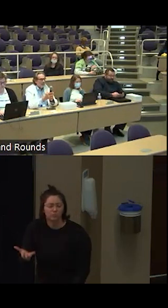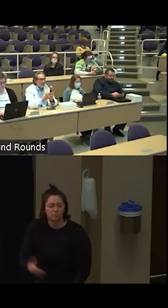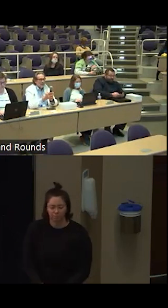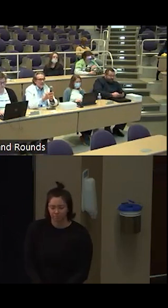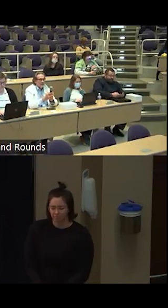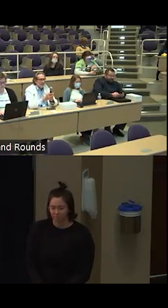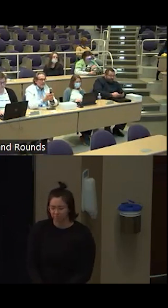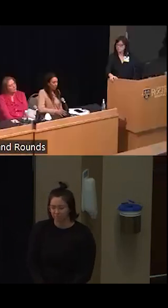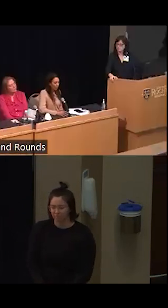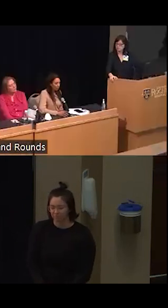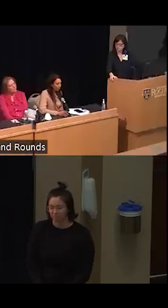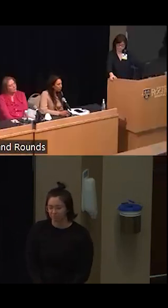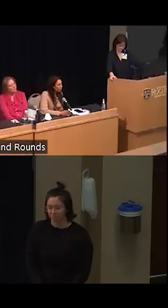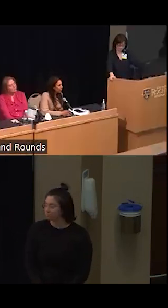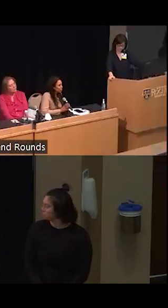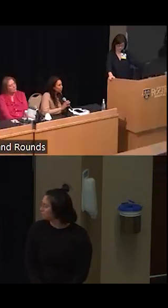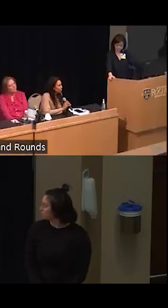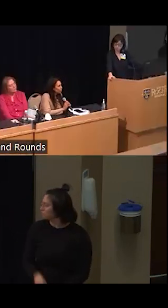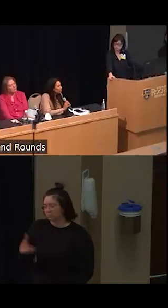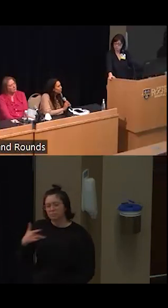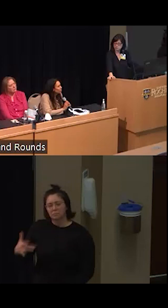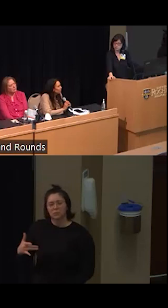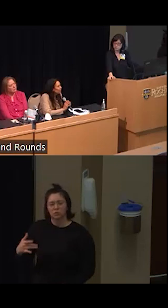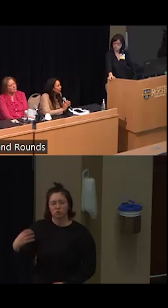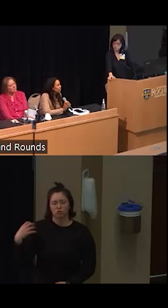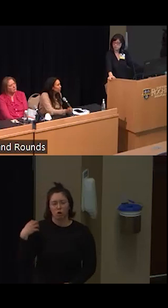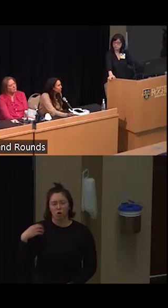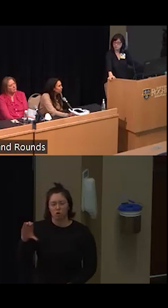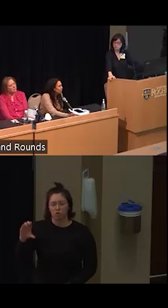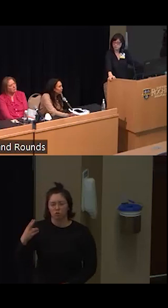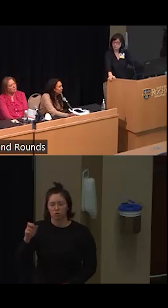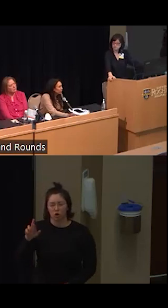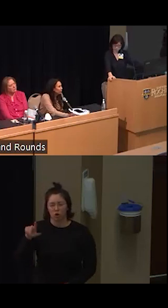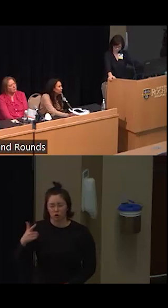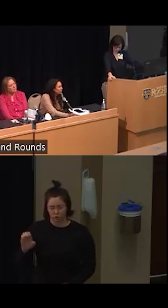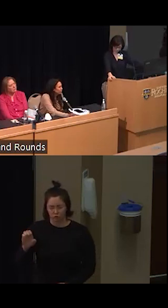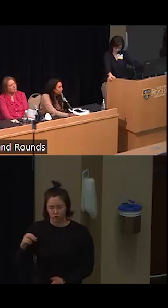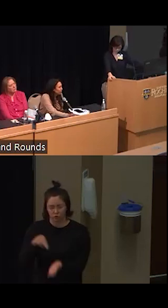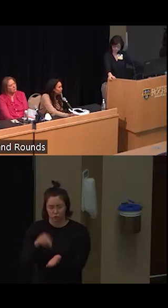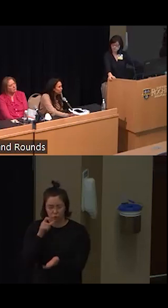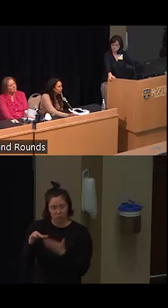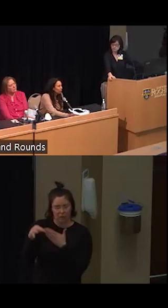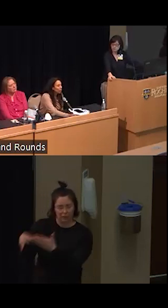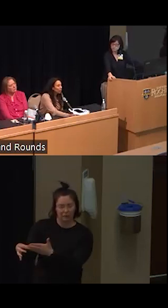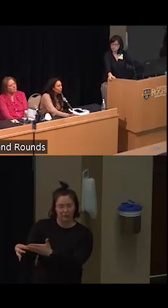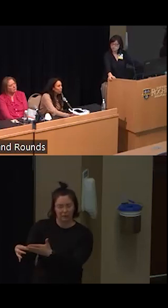foreign it's typically our charge nurse that takes the lead in in those situations but you